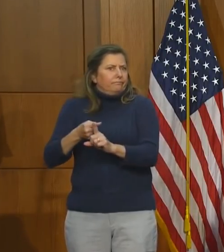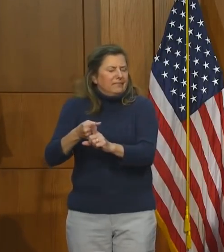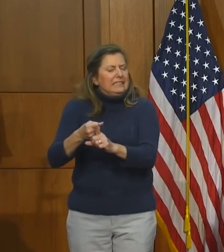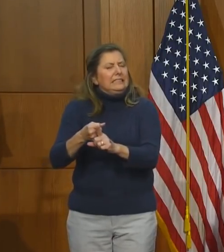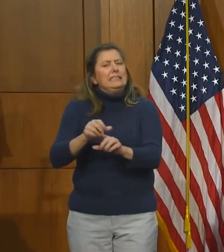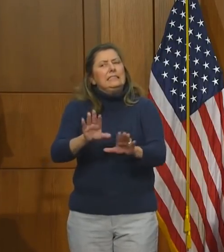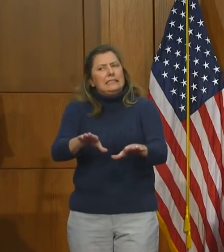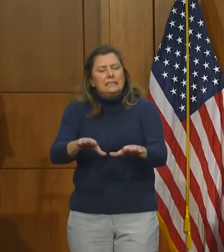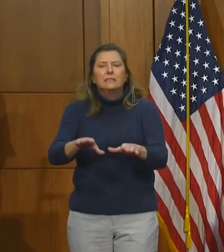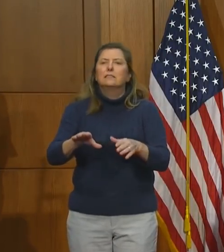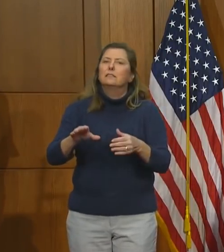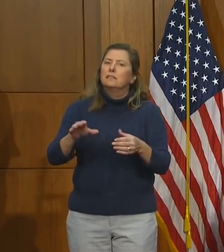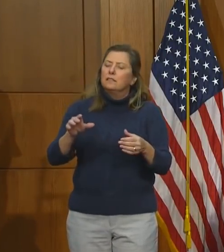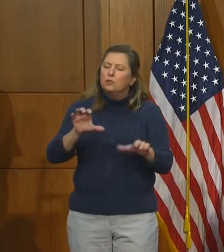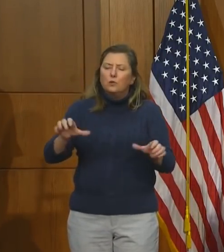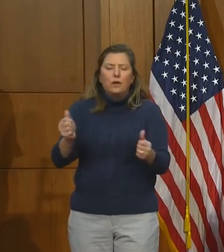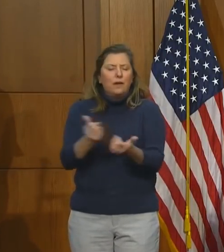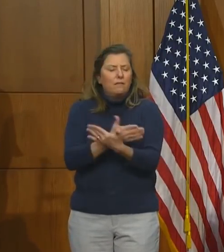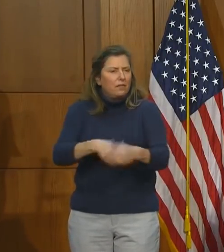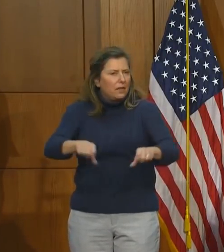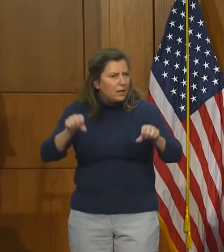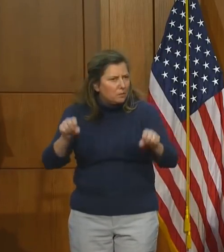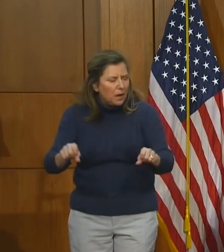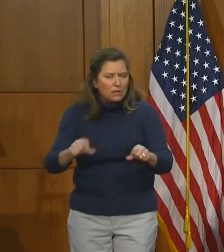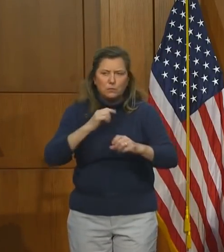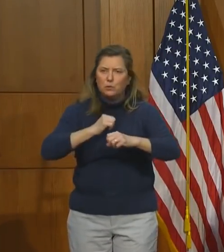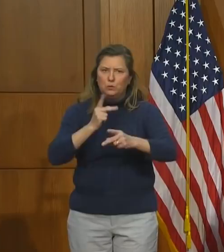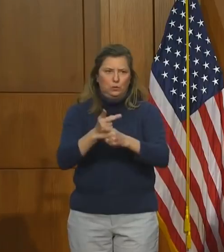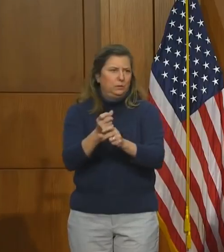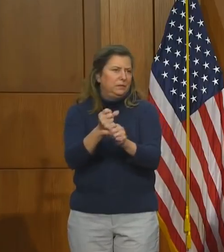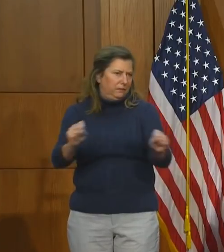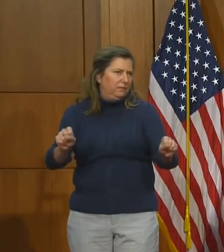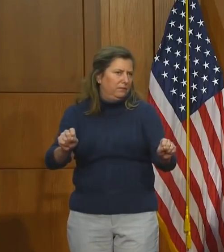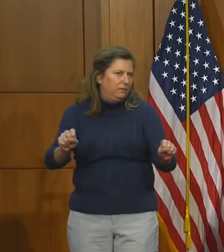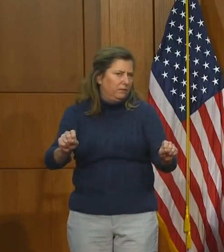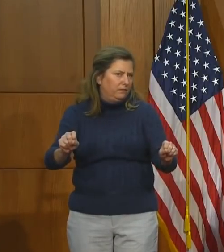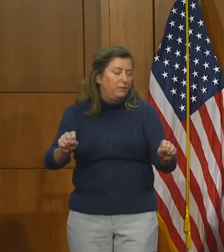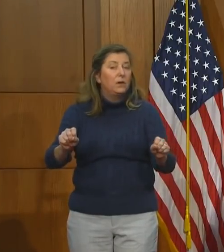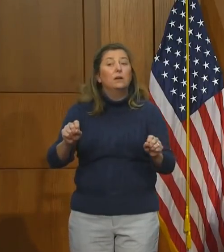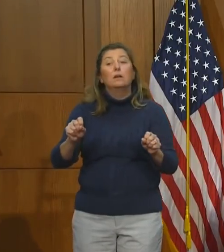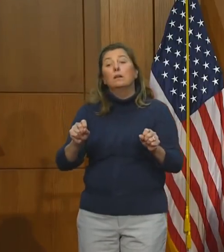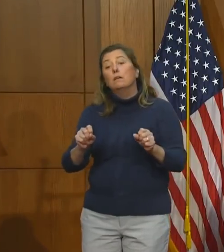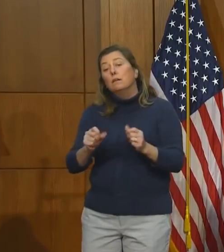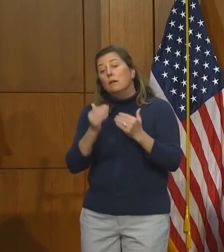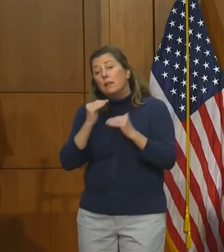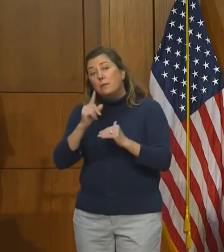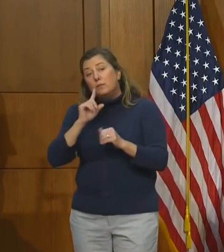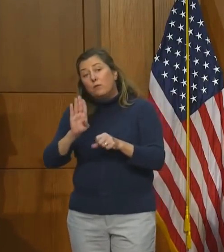ARE ARE PART OF BONOBO POPULATIONS. I WANT TO ASSURE THOSE WORKERS WE'RE GOING TO DO